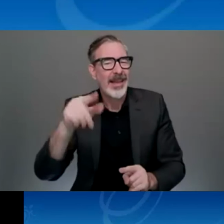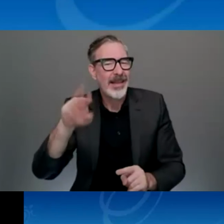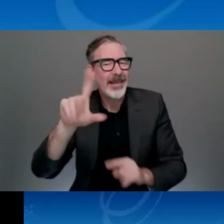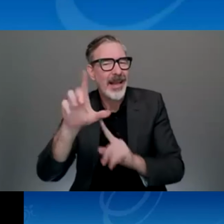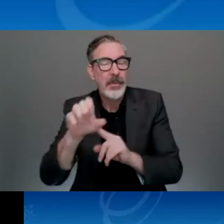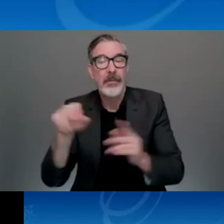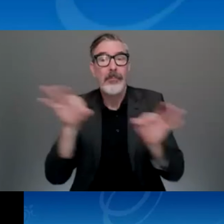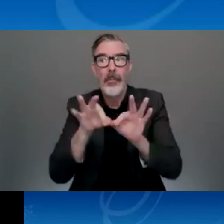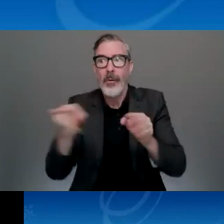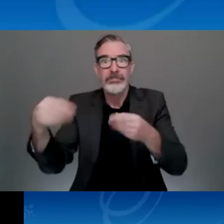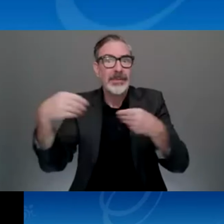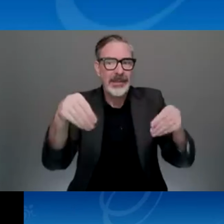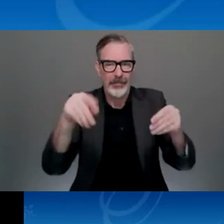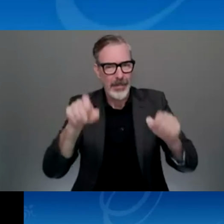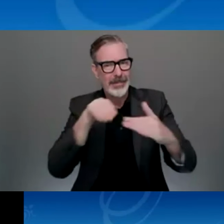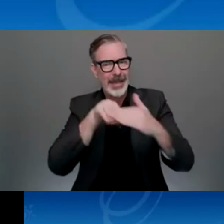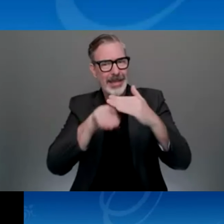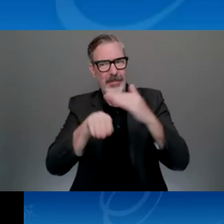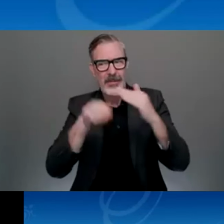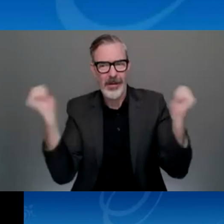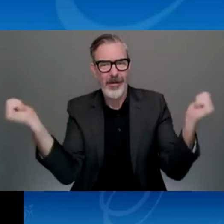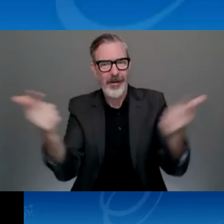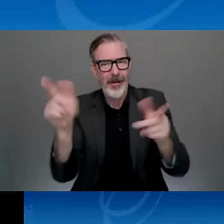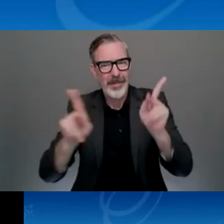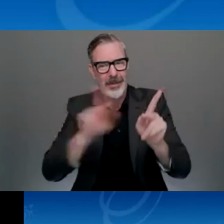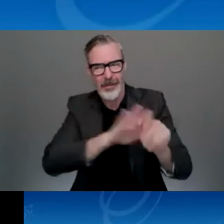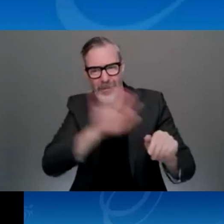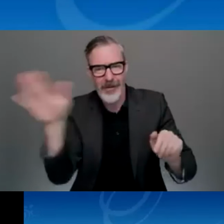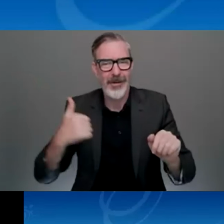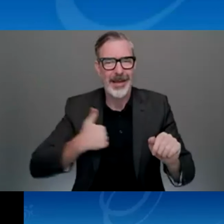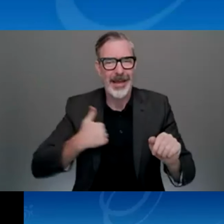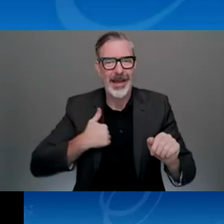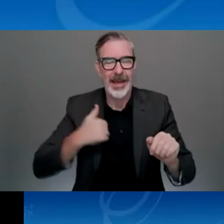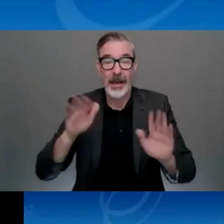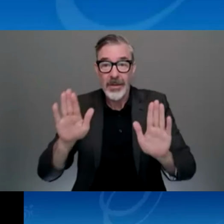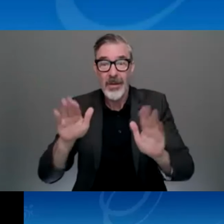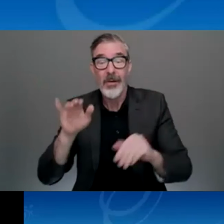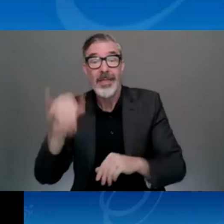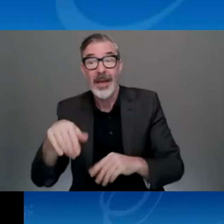But in order for that to happen, in order for that to be successful and to be in service of Canadians with disabilities,